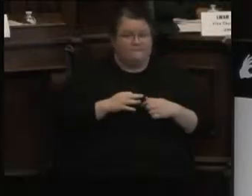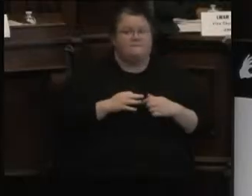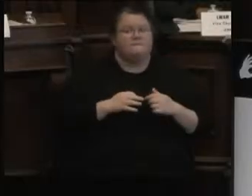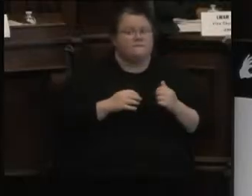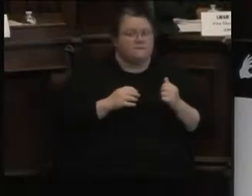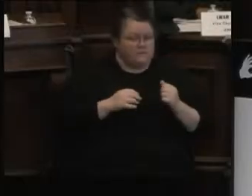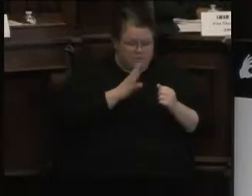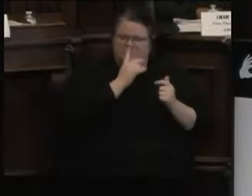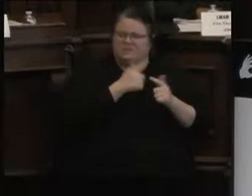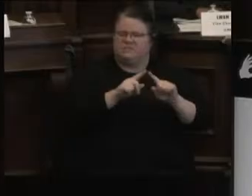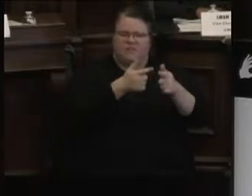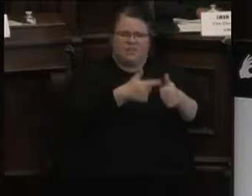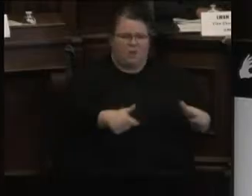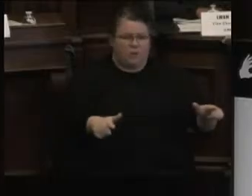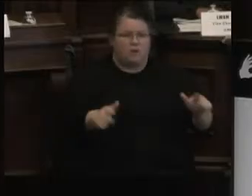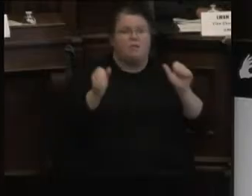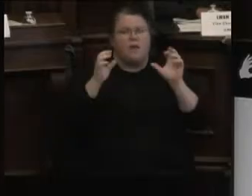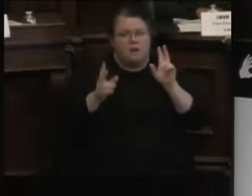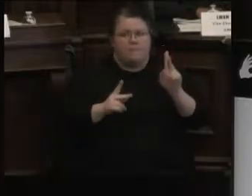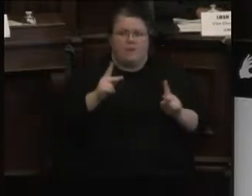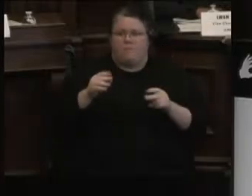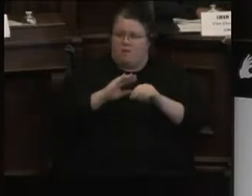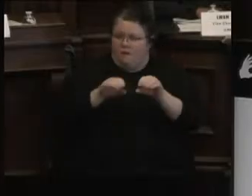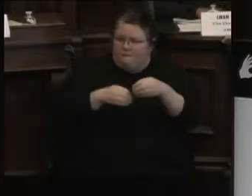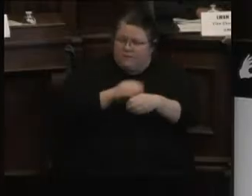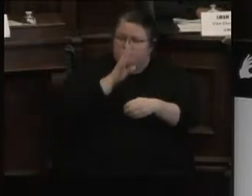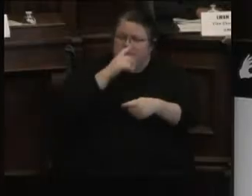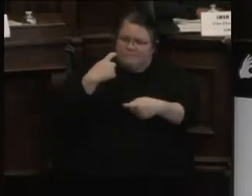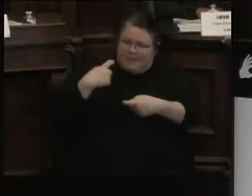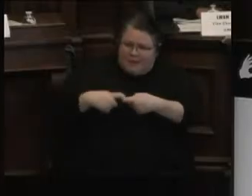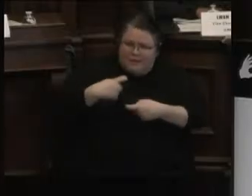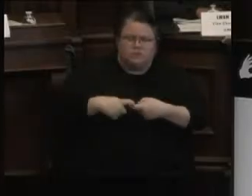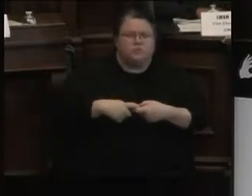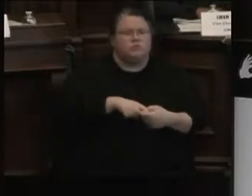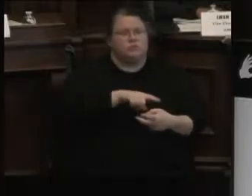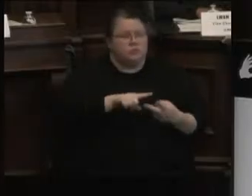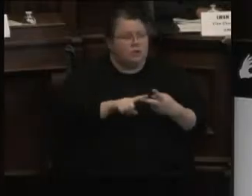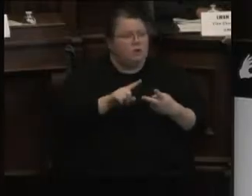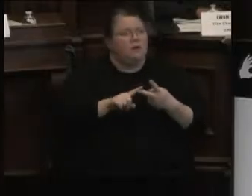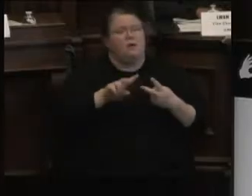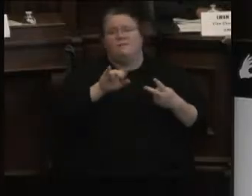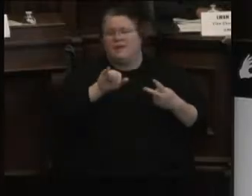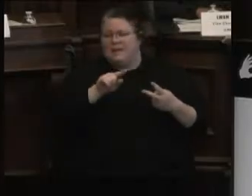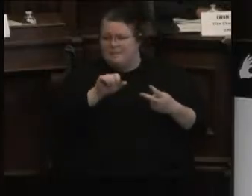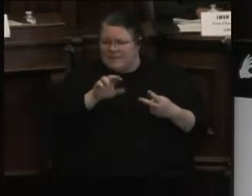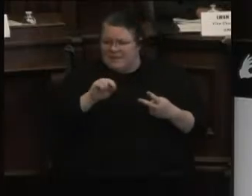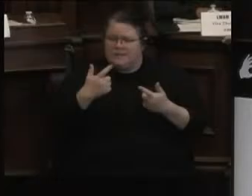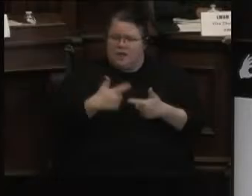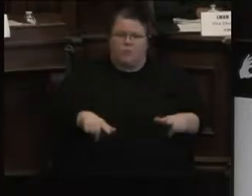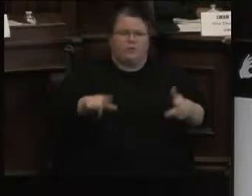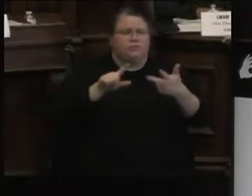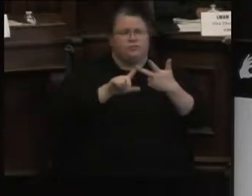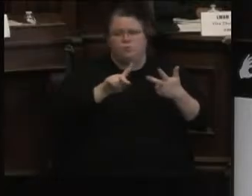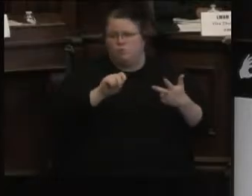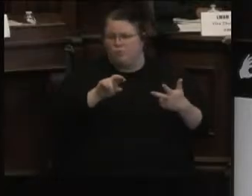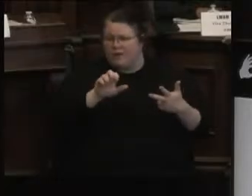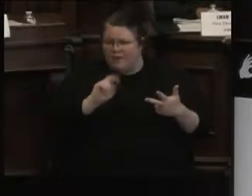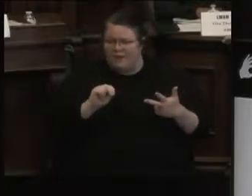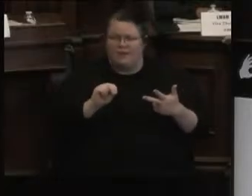the staff, we have quite a few staff that speak other languages. We have multiple